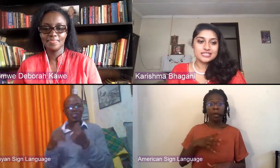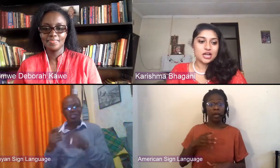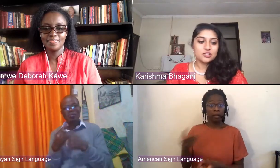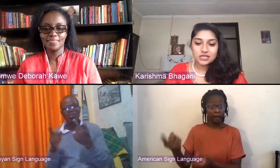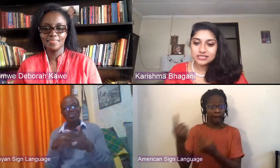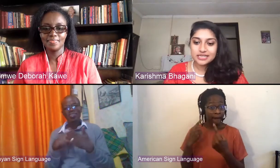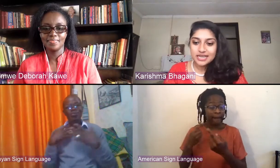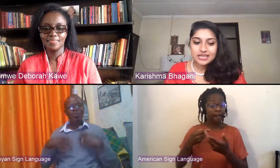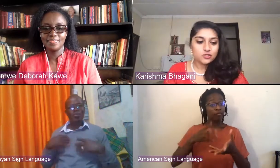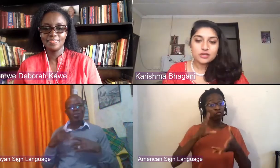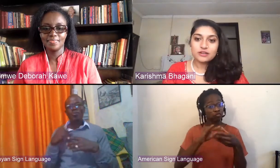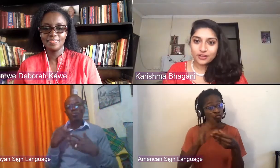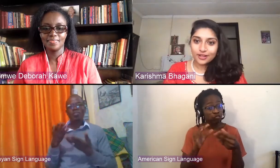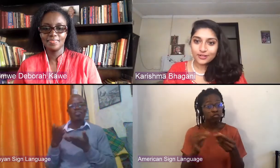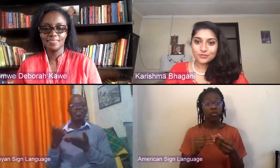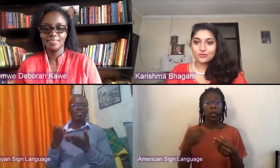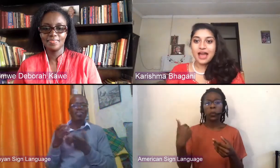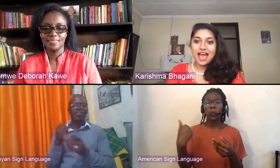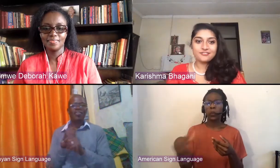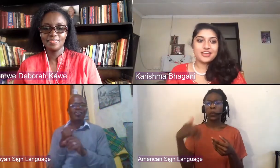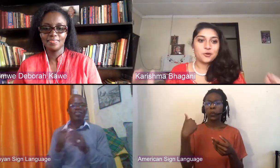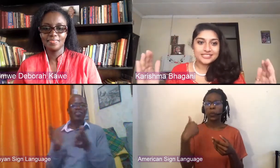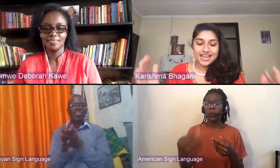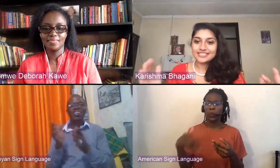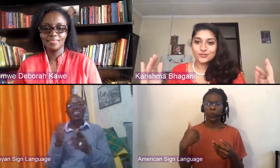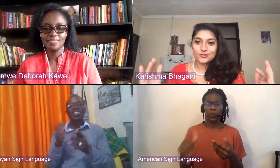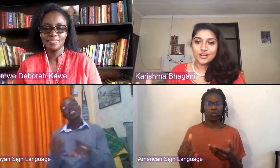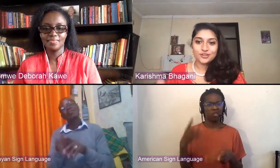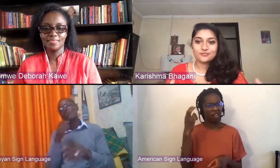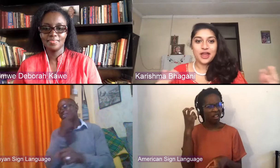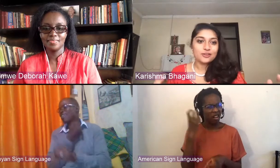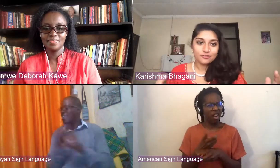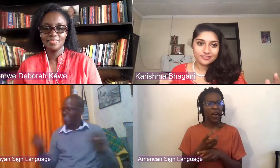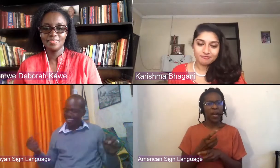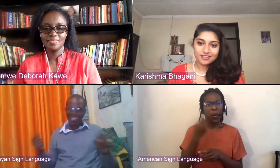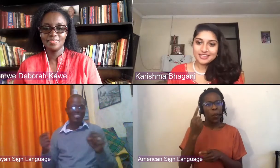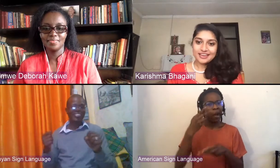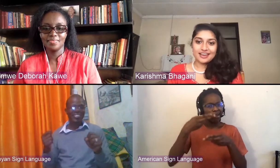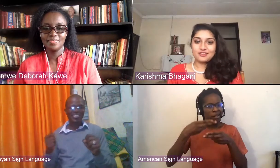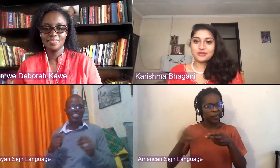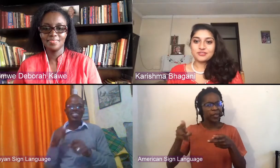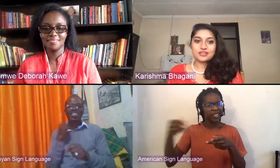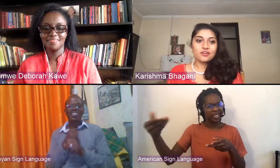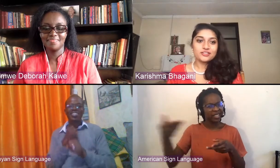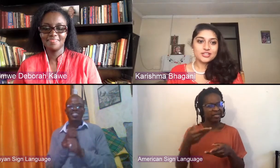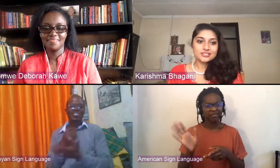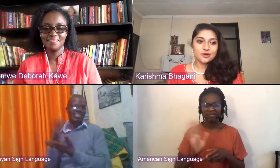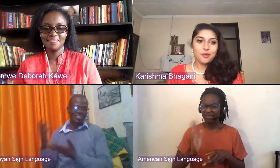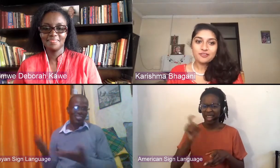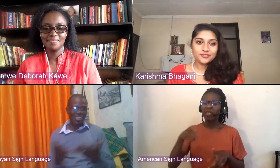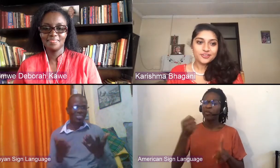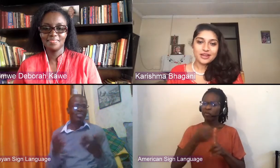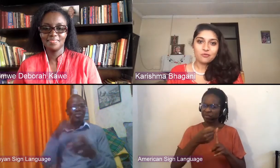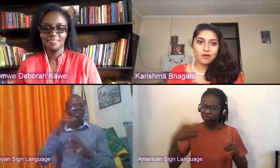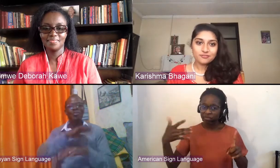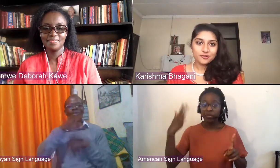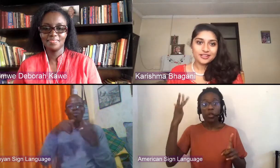are just so difficult to have a concise introduction for any of them, because they're all just so powerful and wonderful.